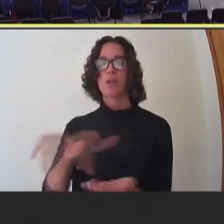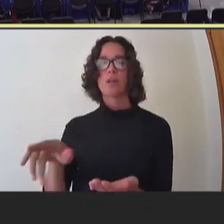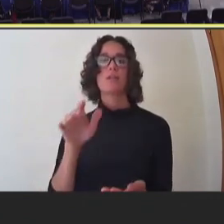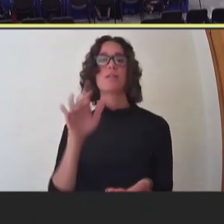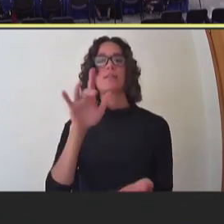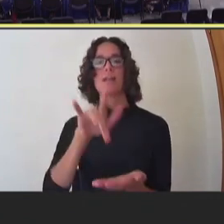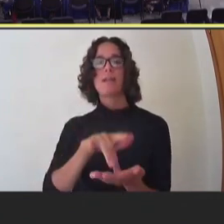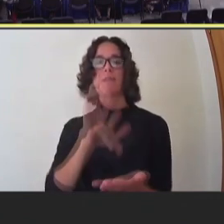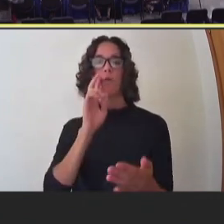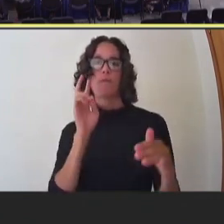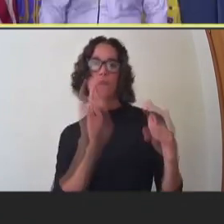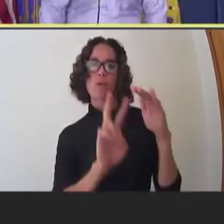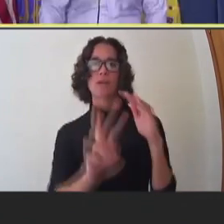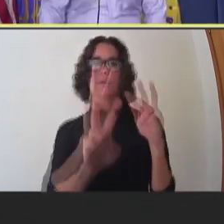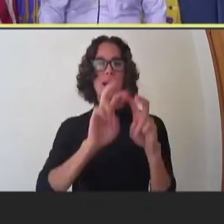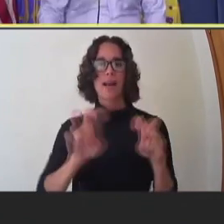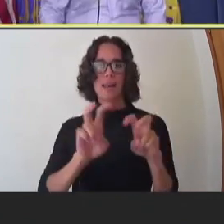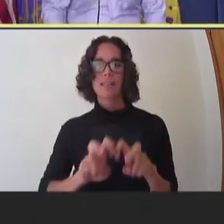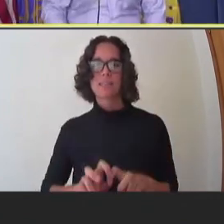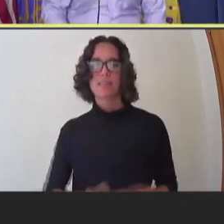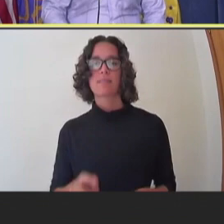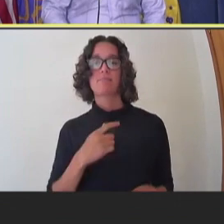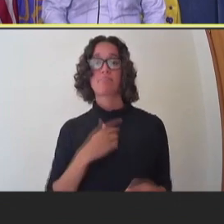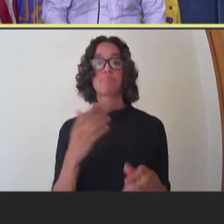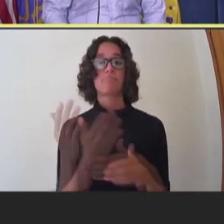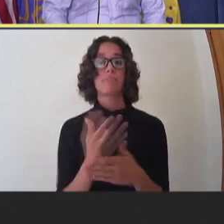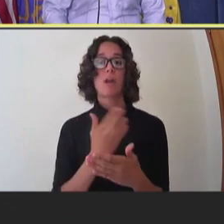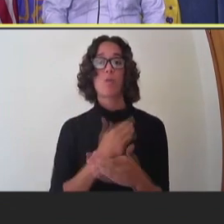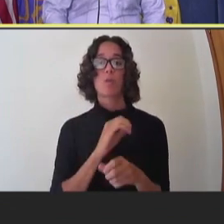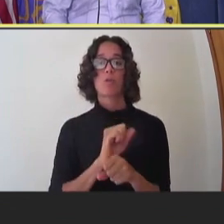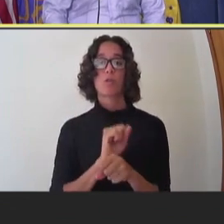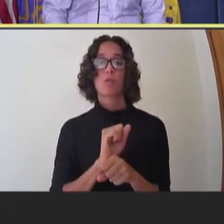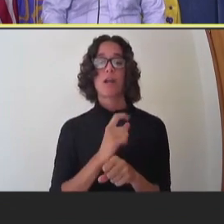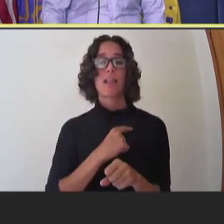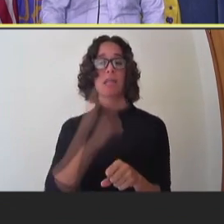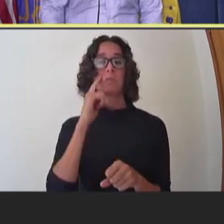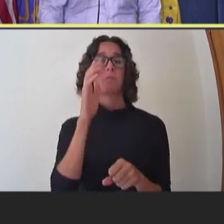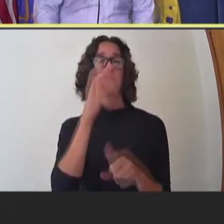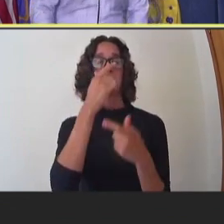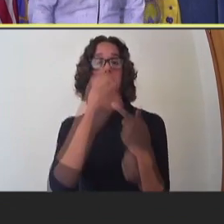that we have been doing that, I think, will be of interest to the committee.